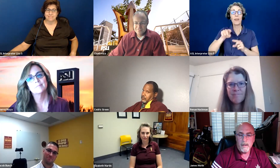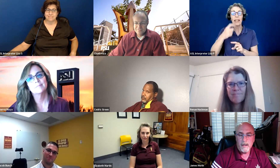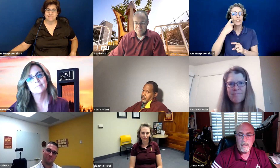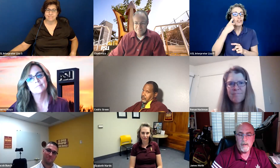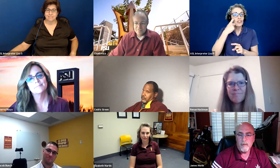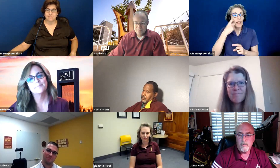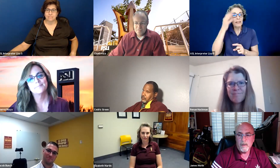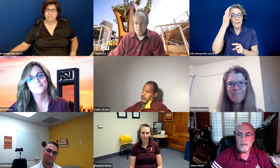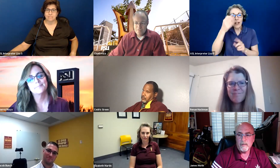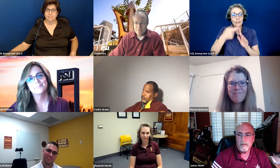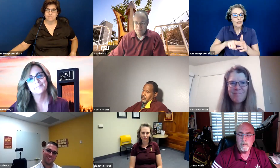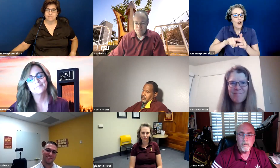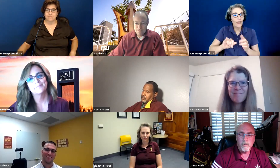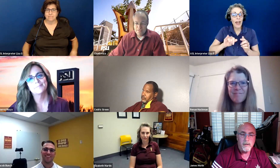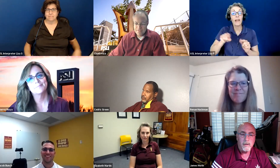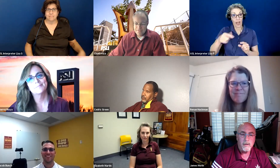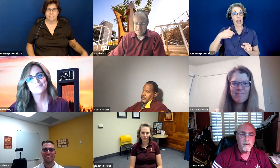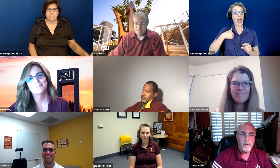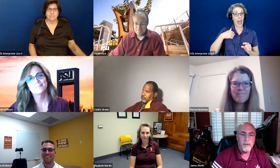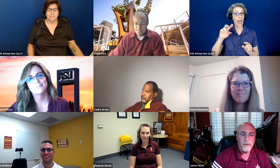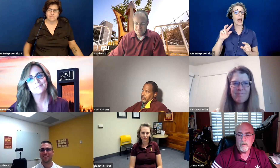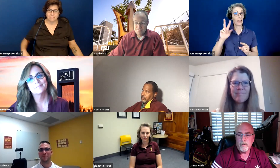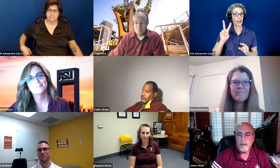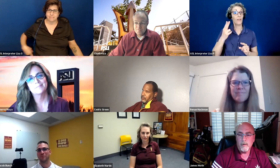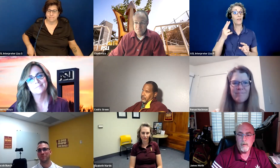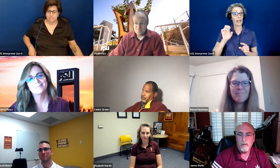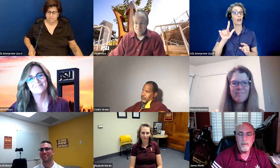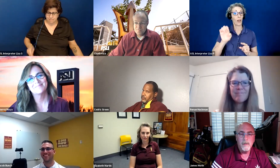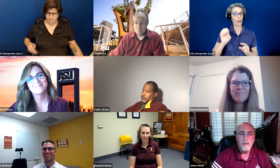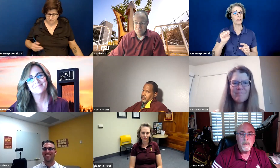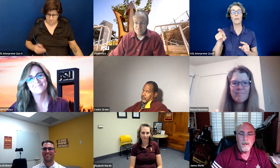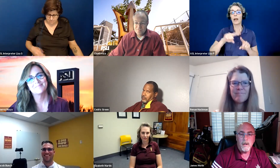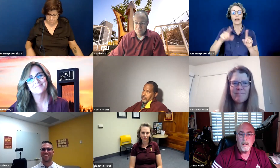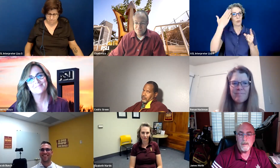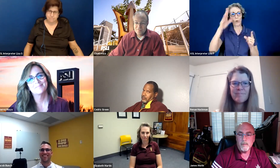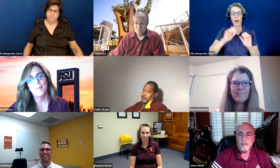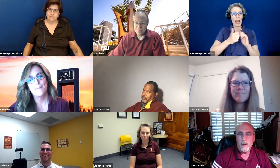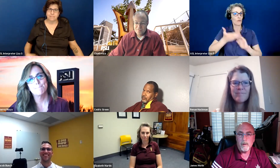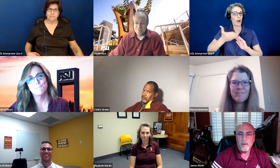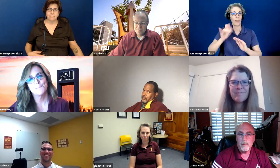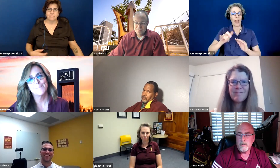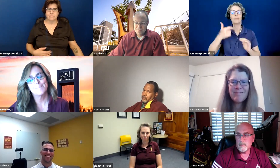They had the vehicles but they really didn't know how to run it. So I took it over, got the program growing.